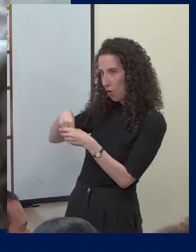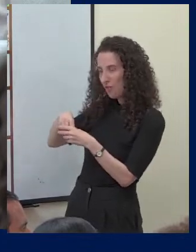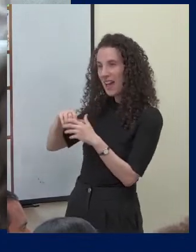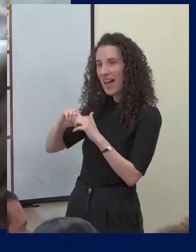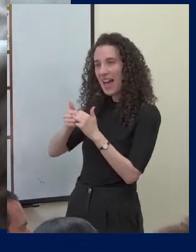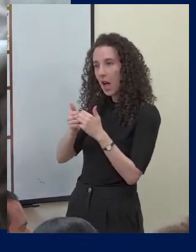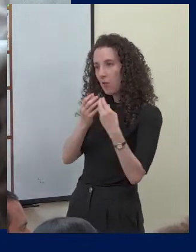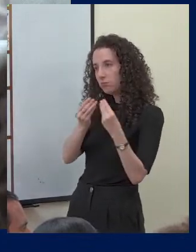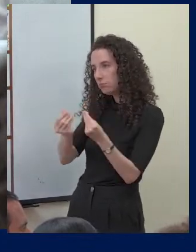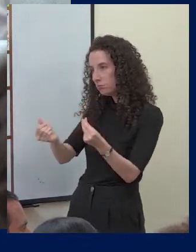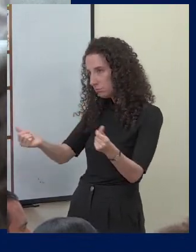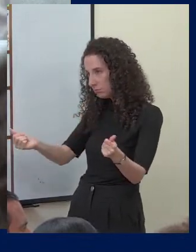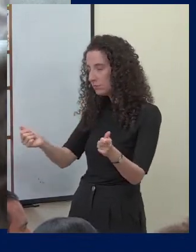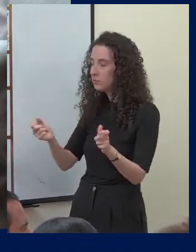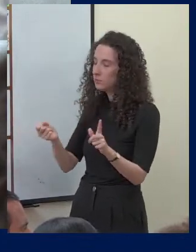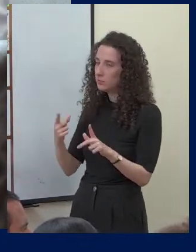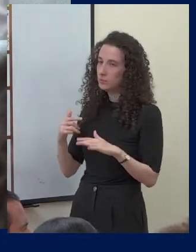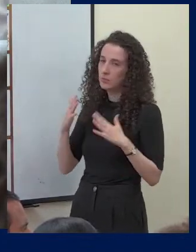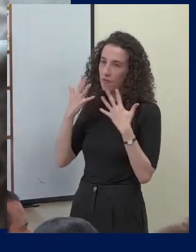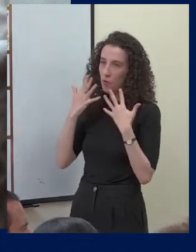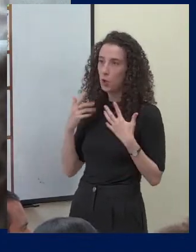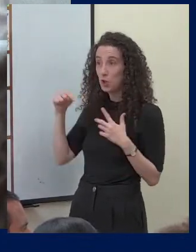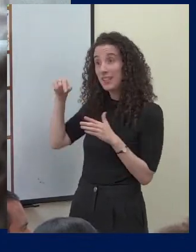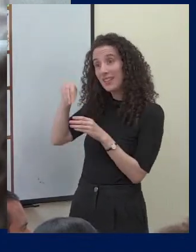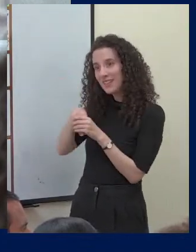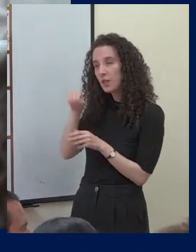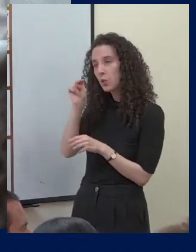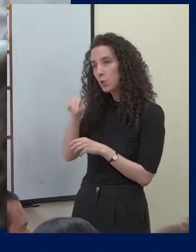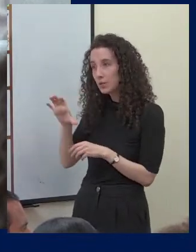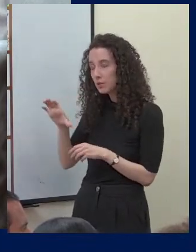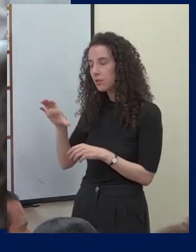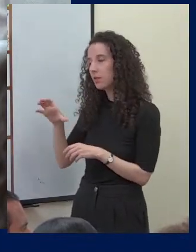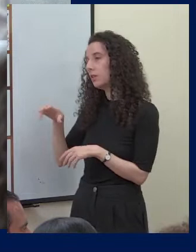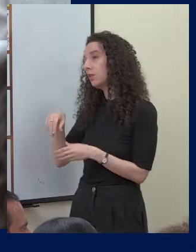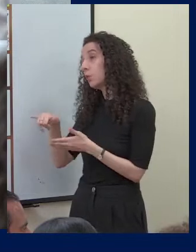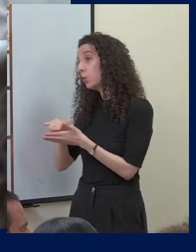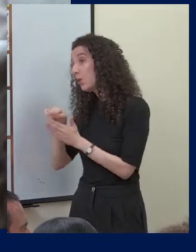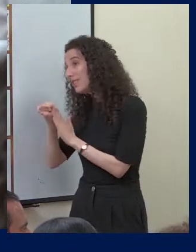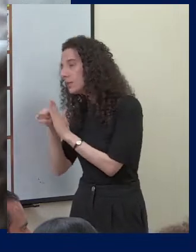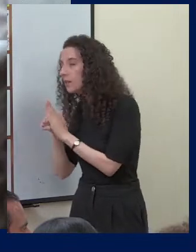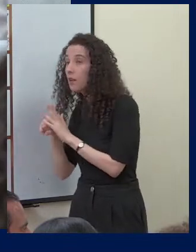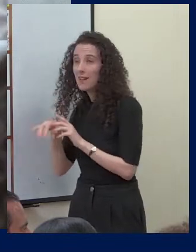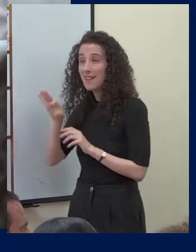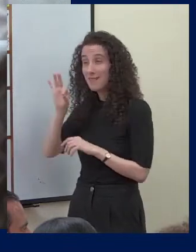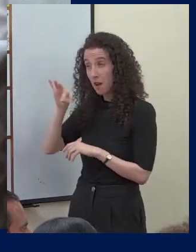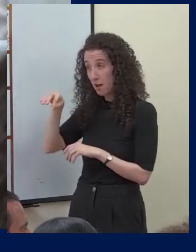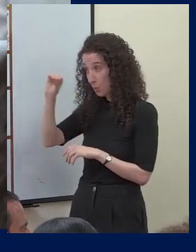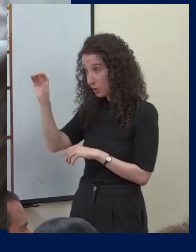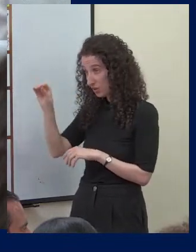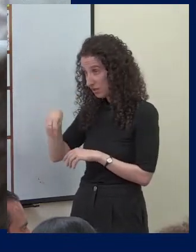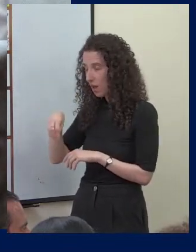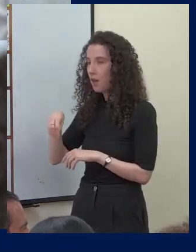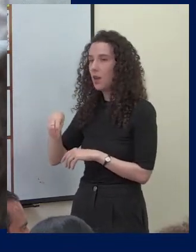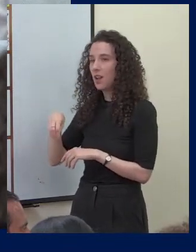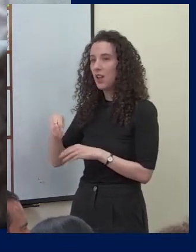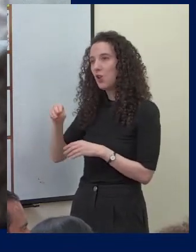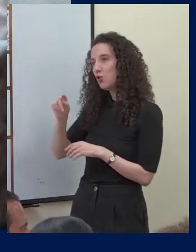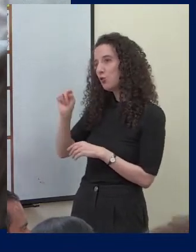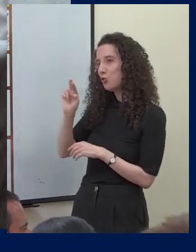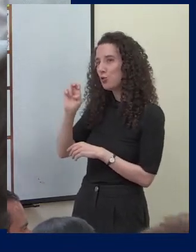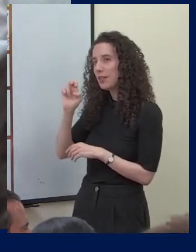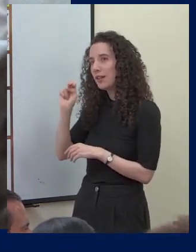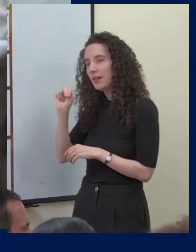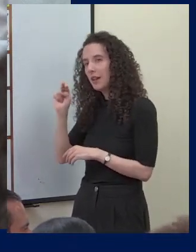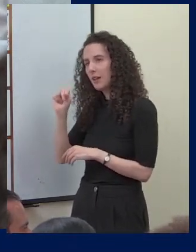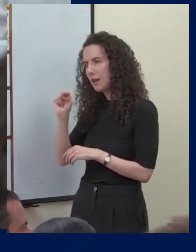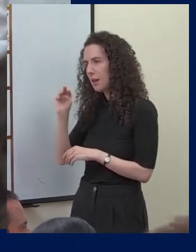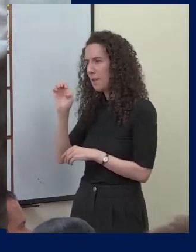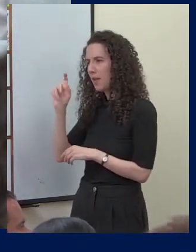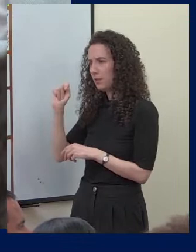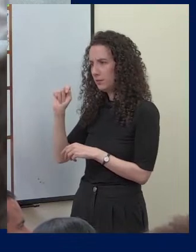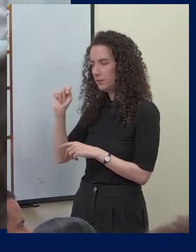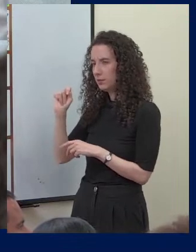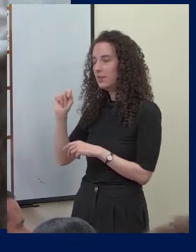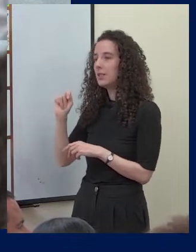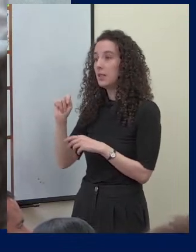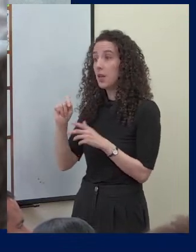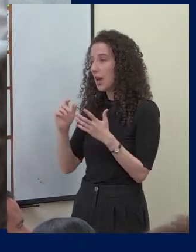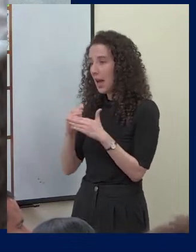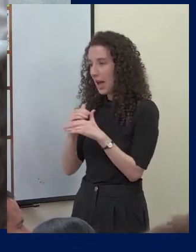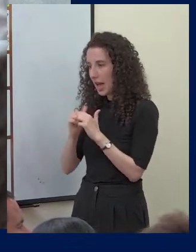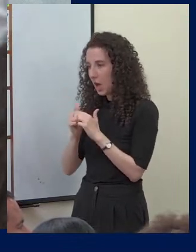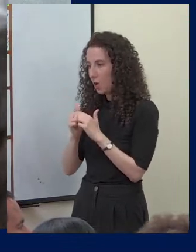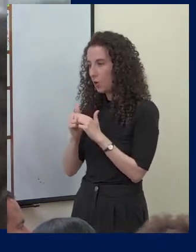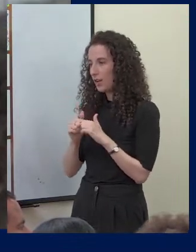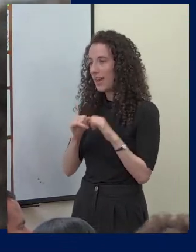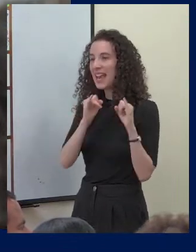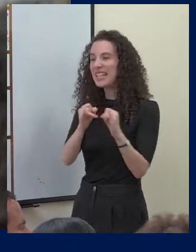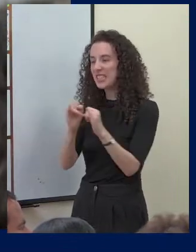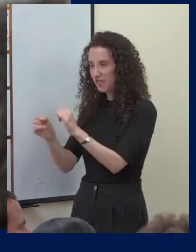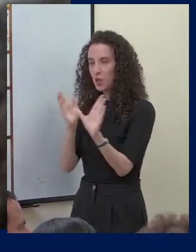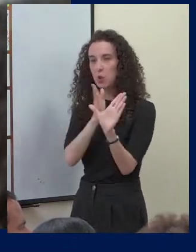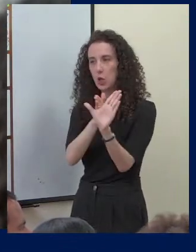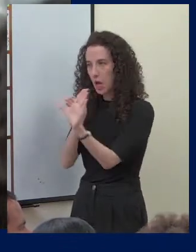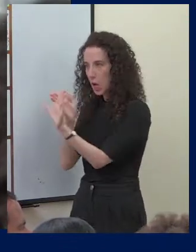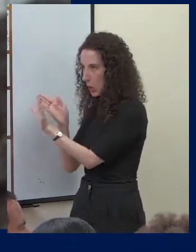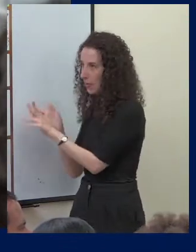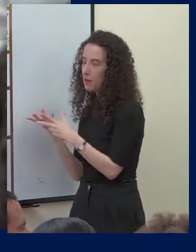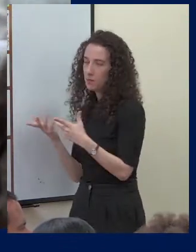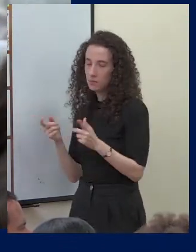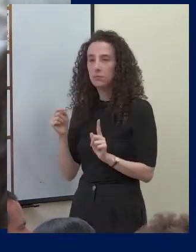In New York City and New York State 99% of treatment intervention is individual psychotherapy.